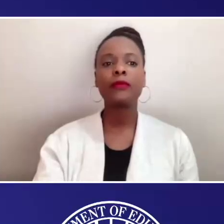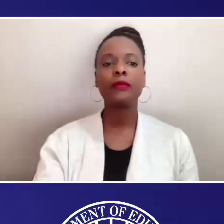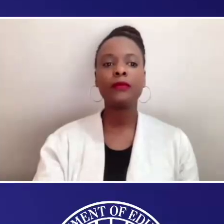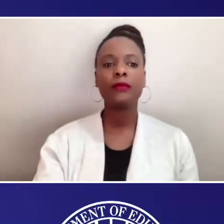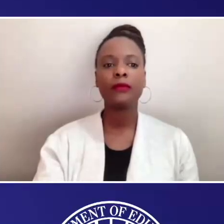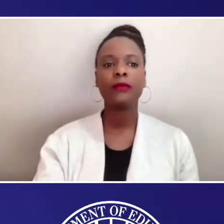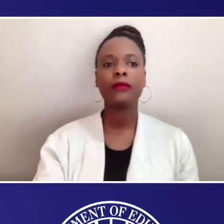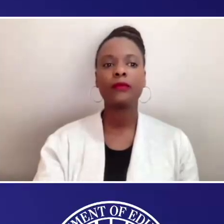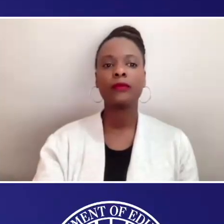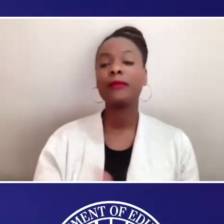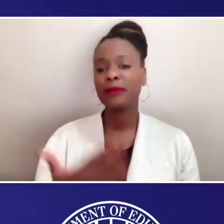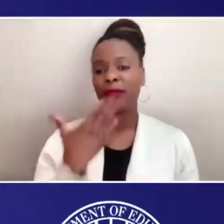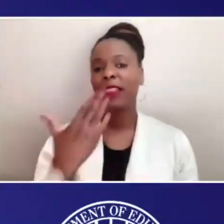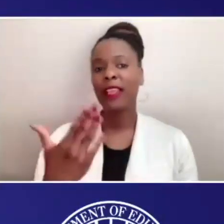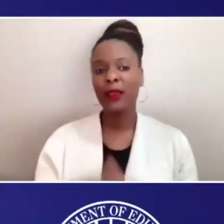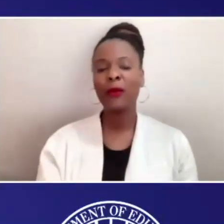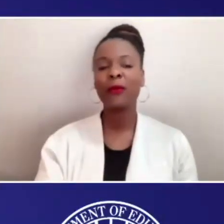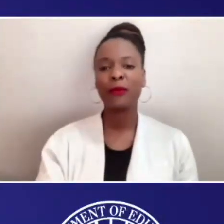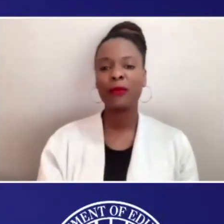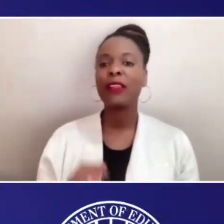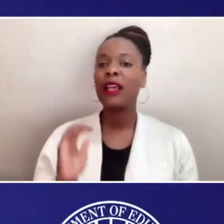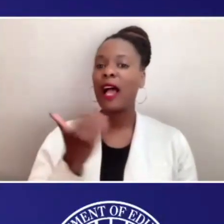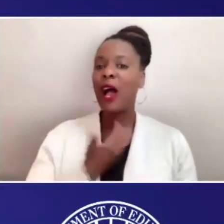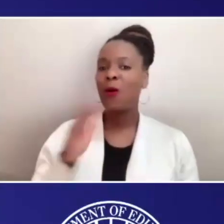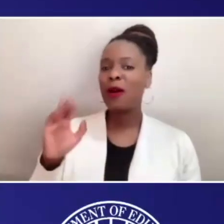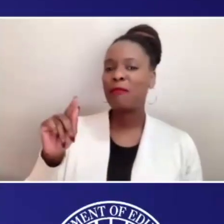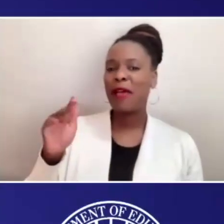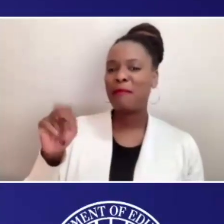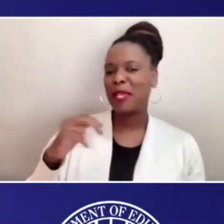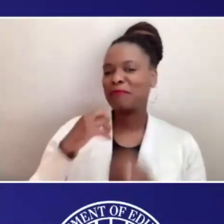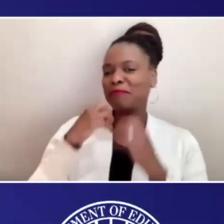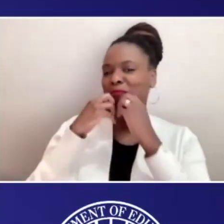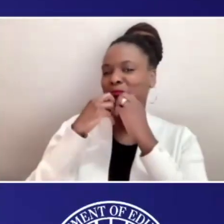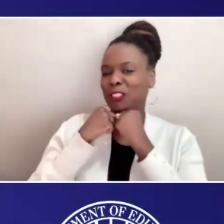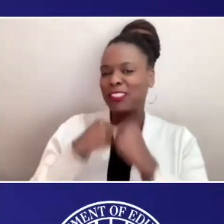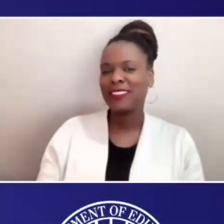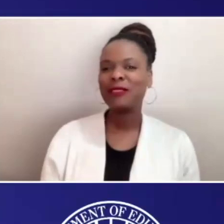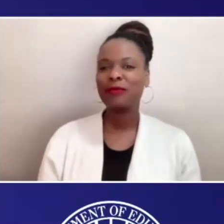Thank you for that. I know our very own Batman appreciates that. He is kind of awesome,